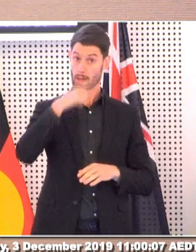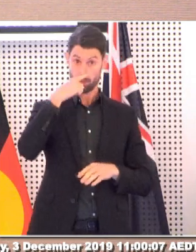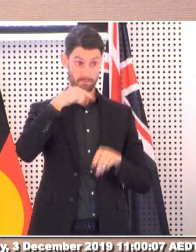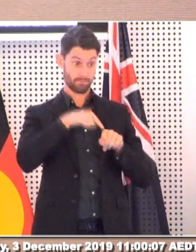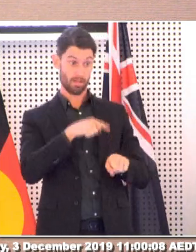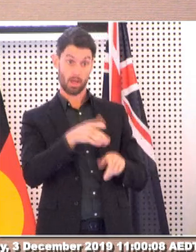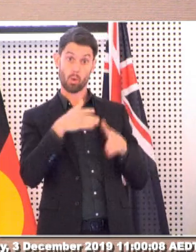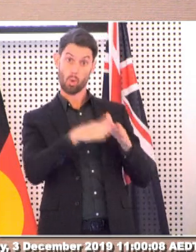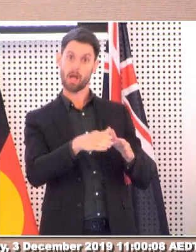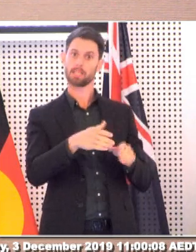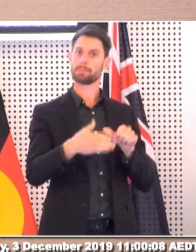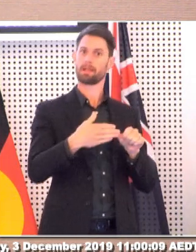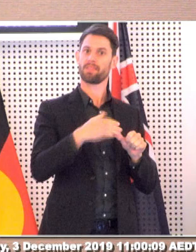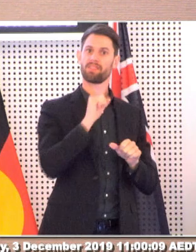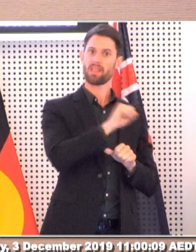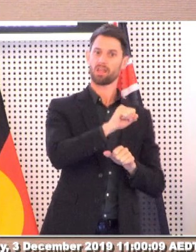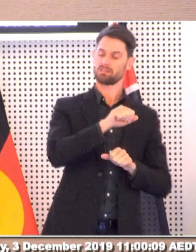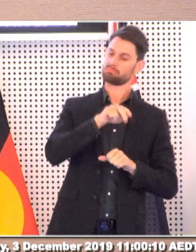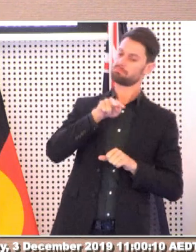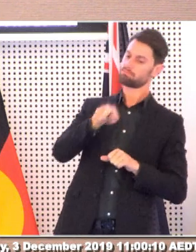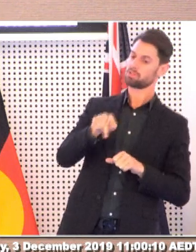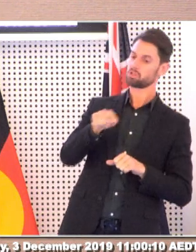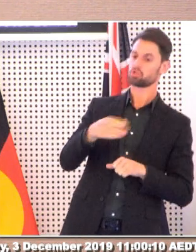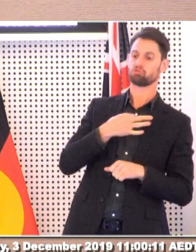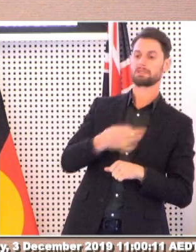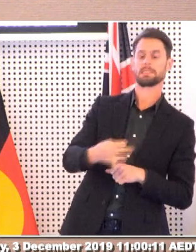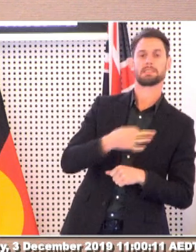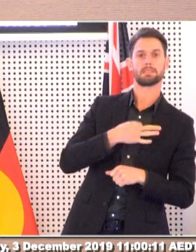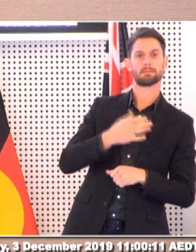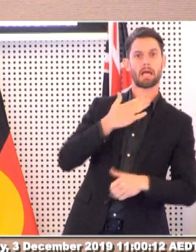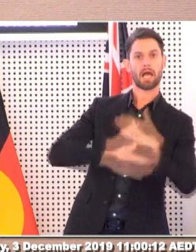so-called risky behaviour, risk to others, risk to selves, dangerous behaviour and